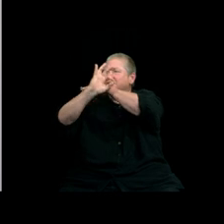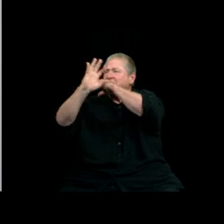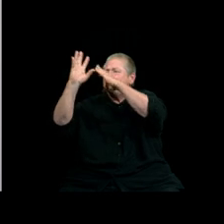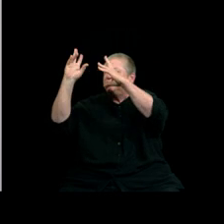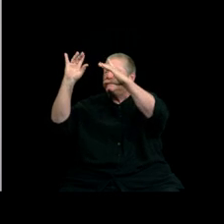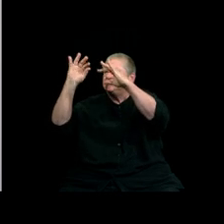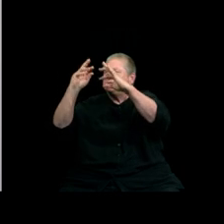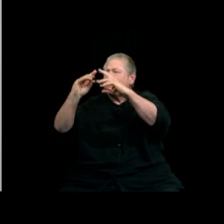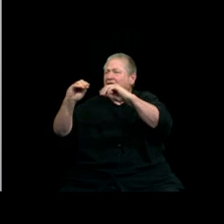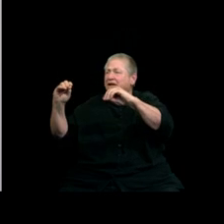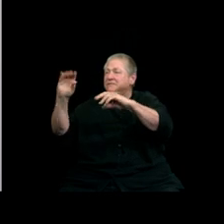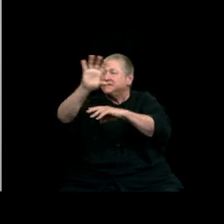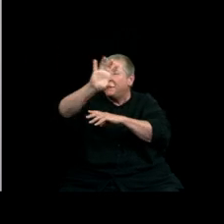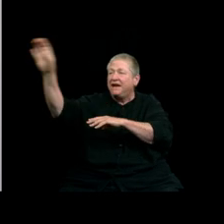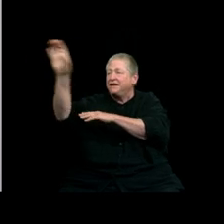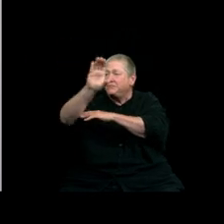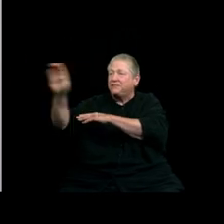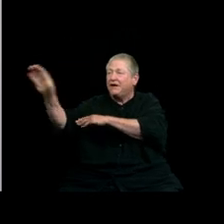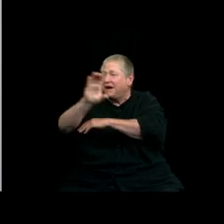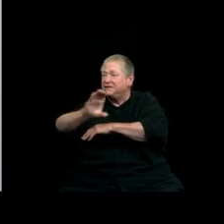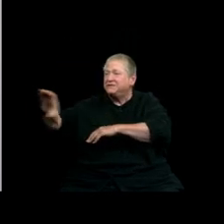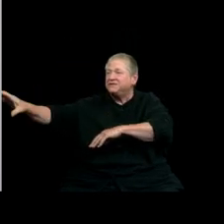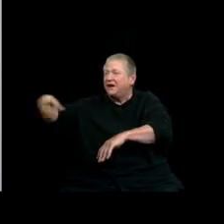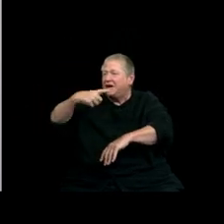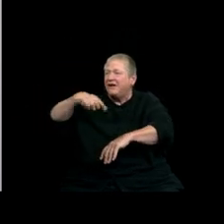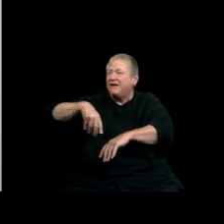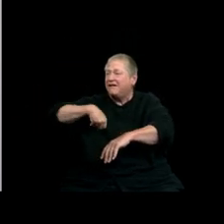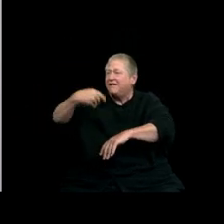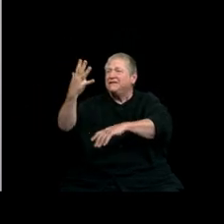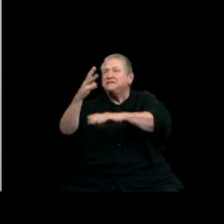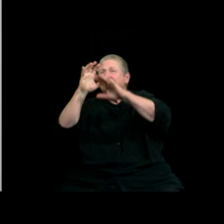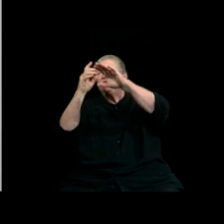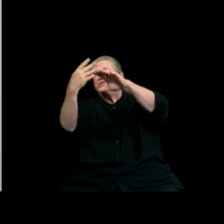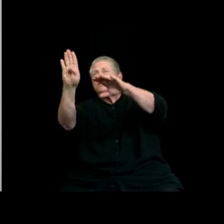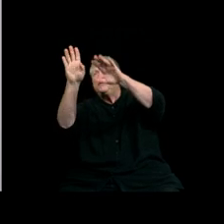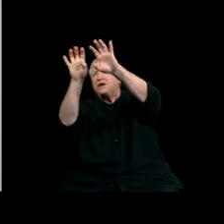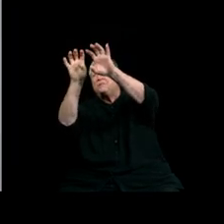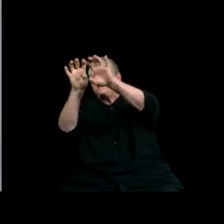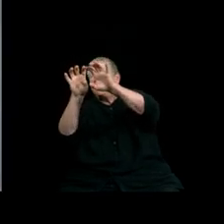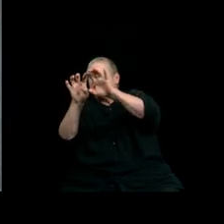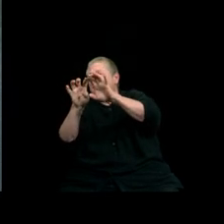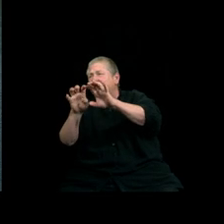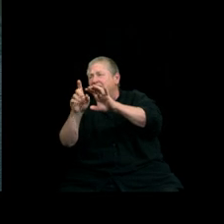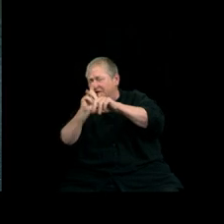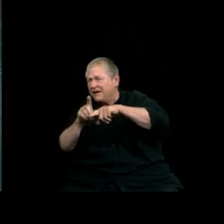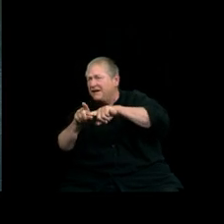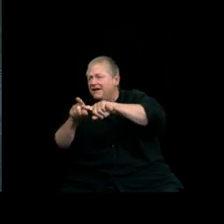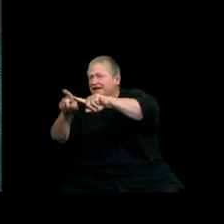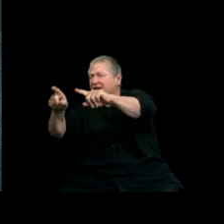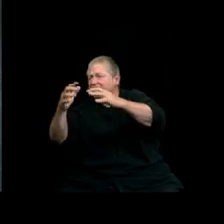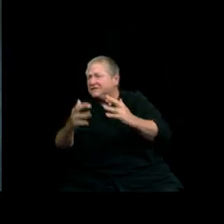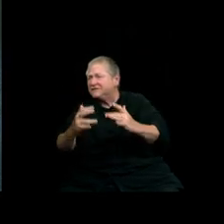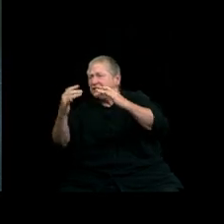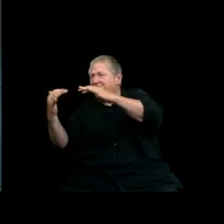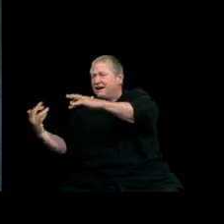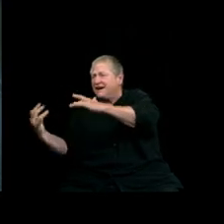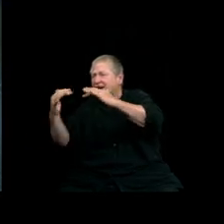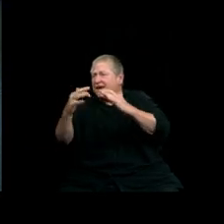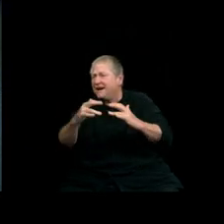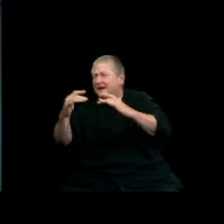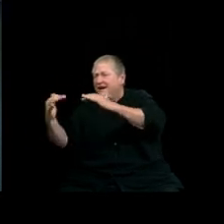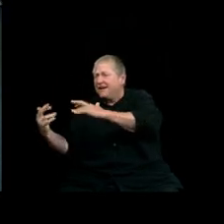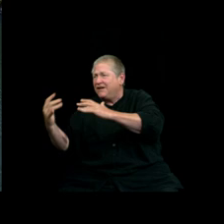Whose broad stripes and bright stars thru the perilous fight